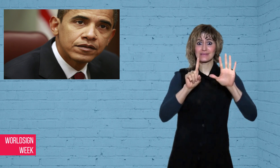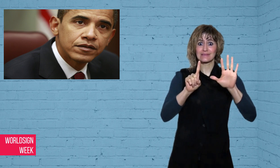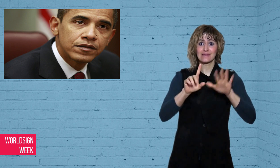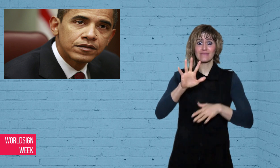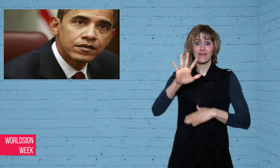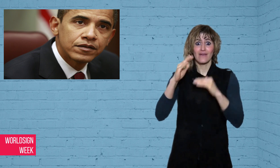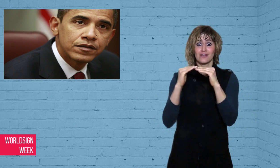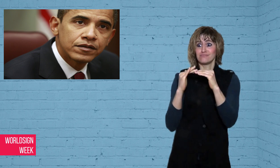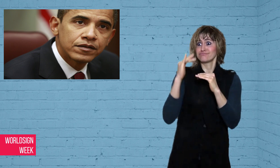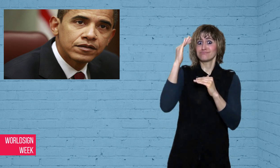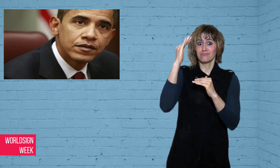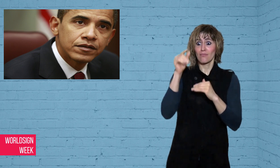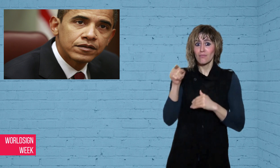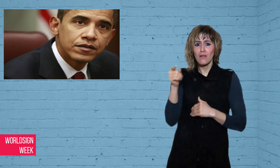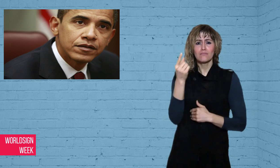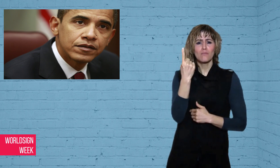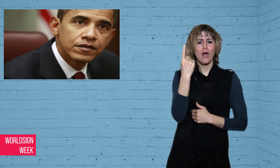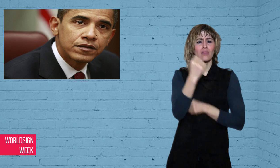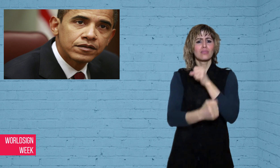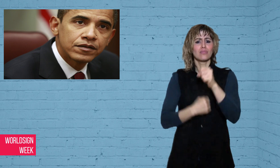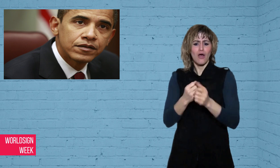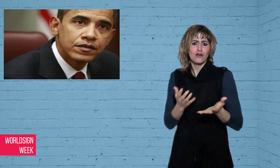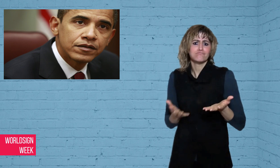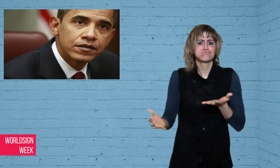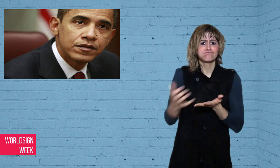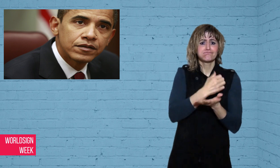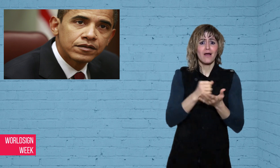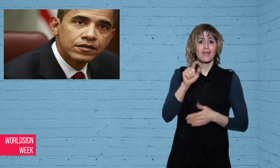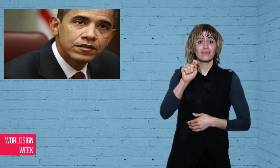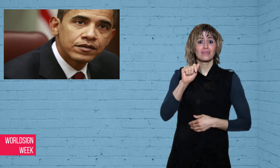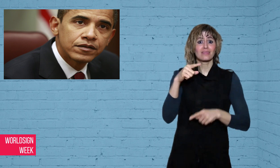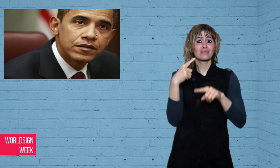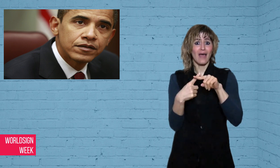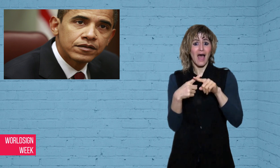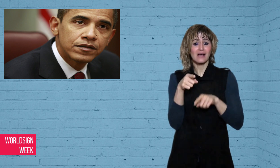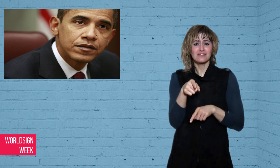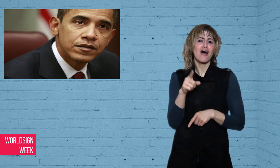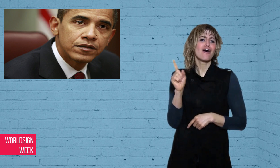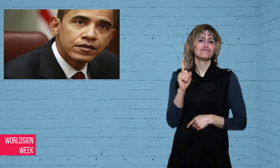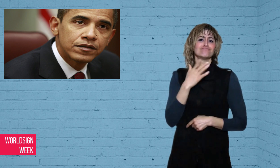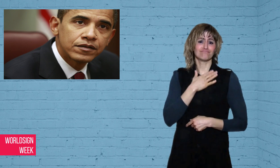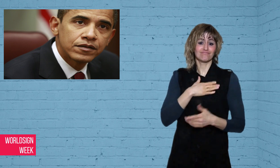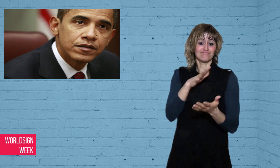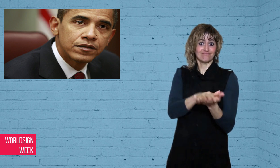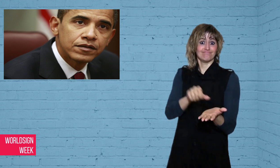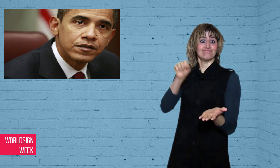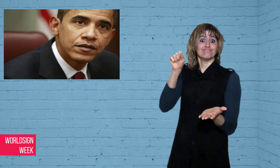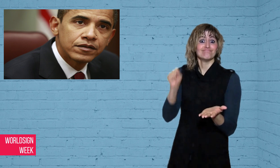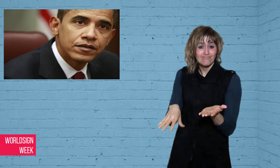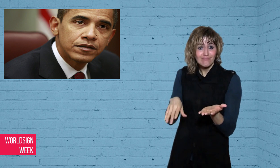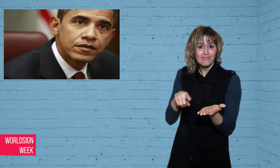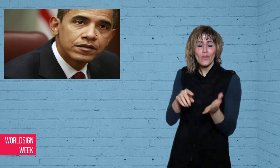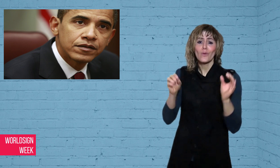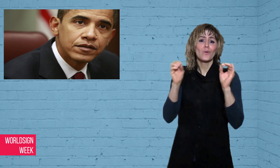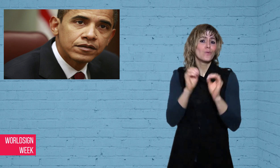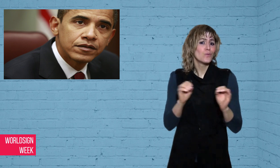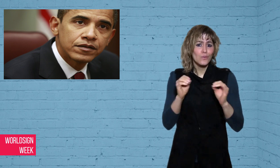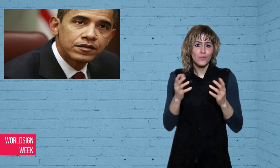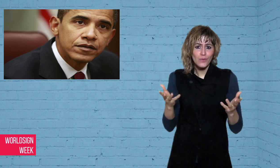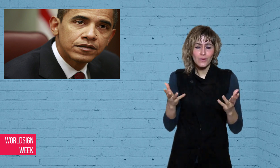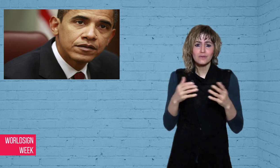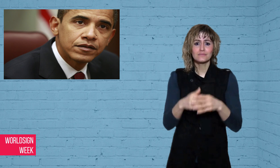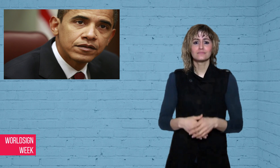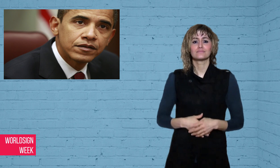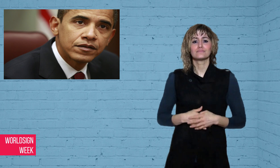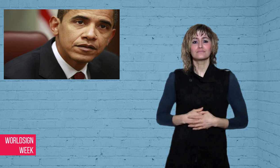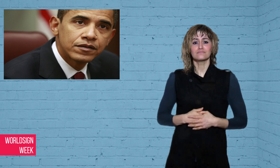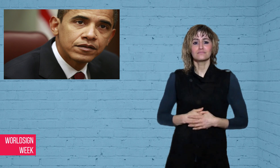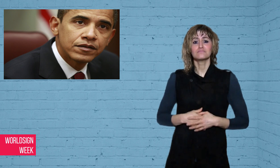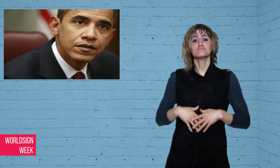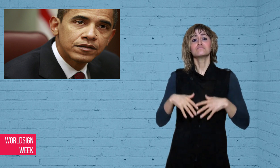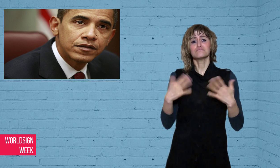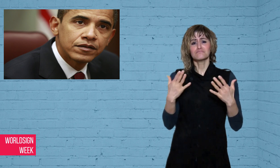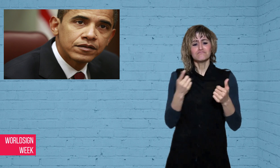bringing America out of the recession, the